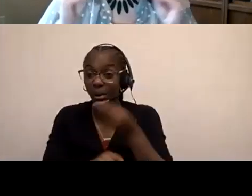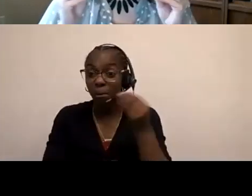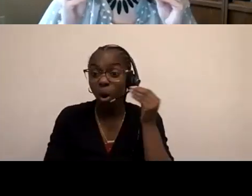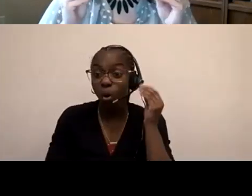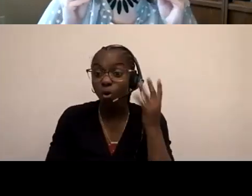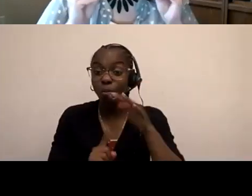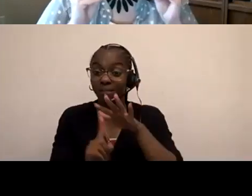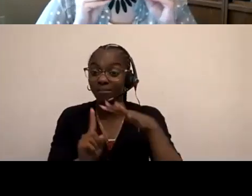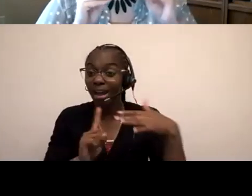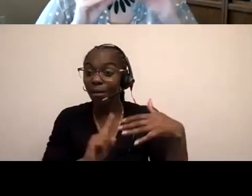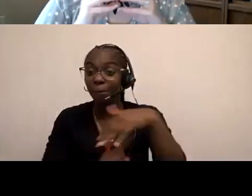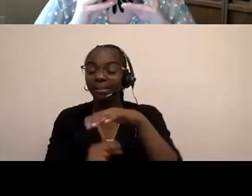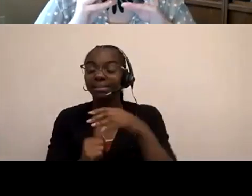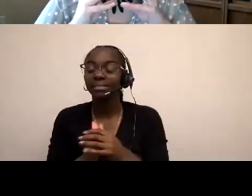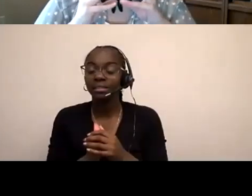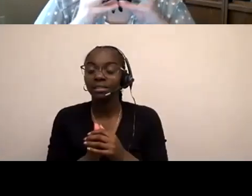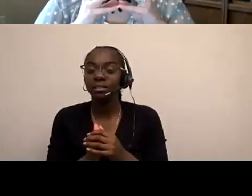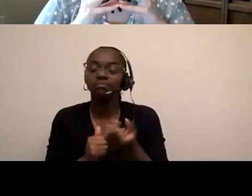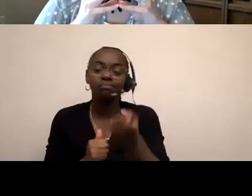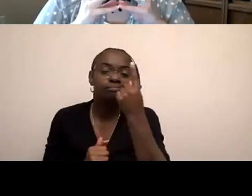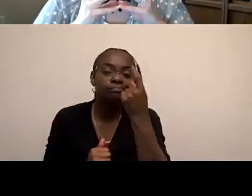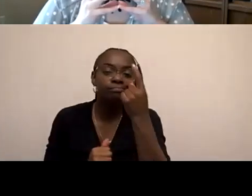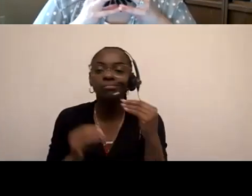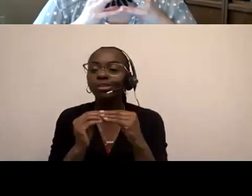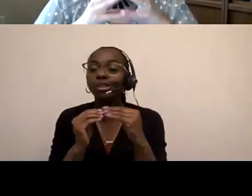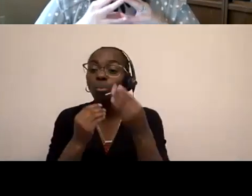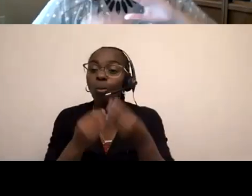THERE IS MORE OF AN OPPORTUNITY FOR KIDS TO